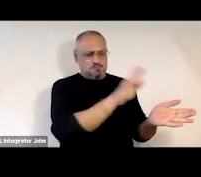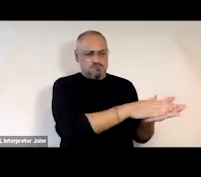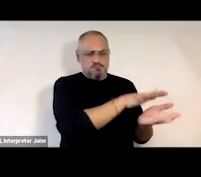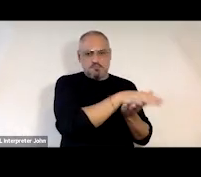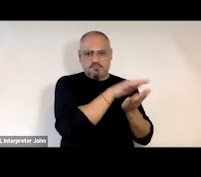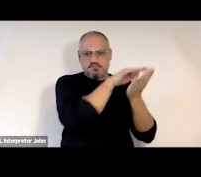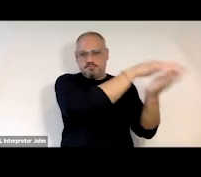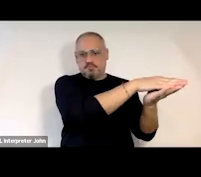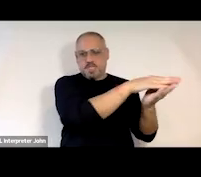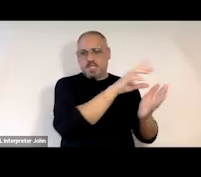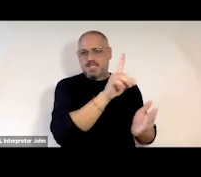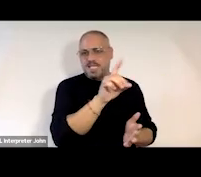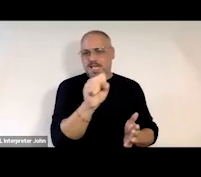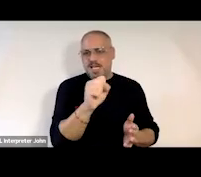to help support their disability claims.